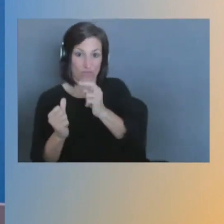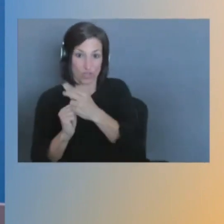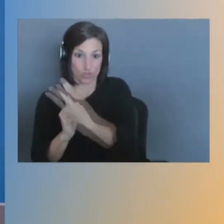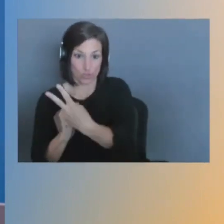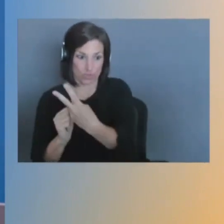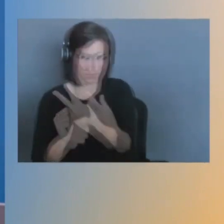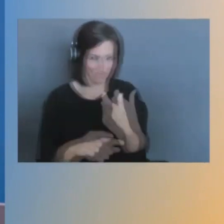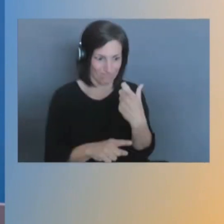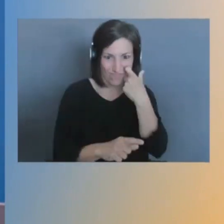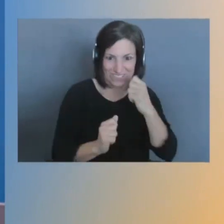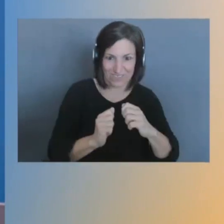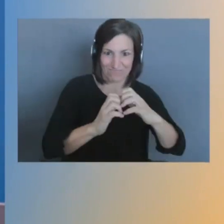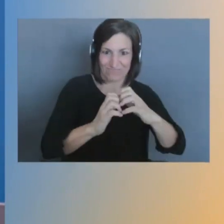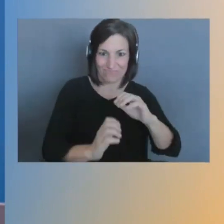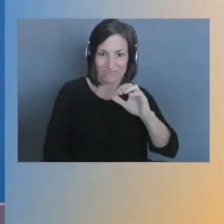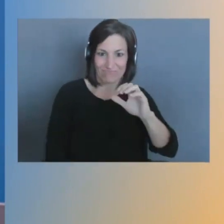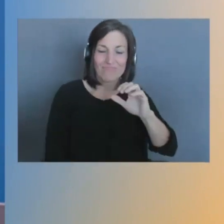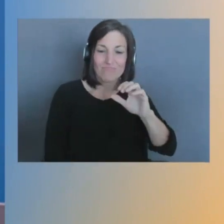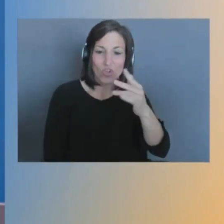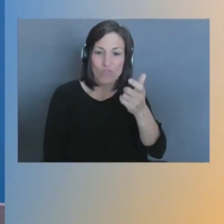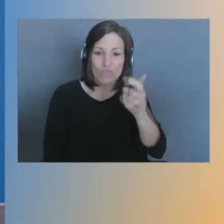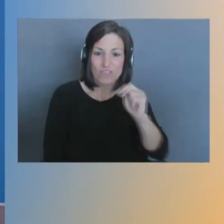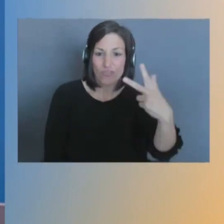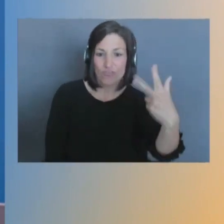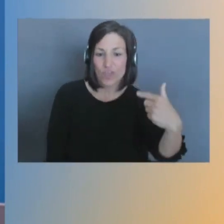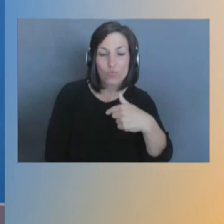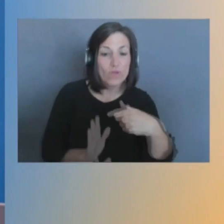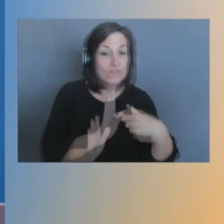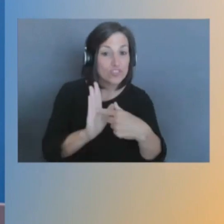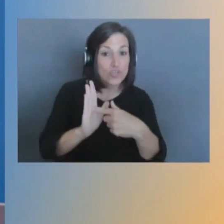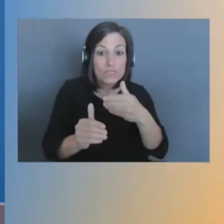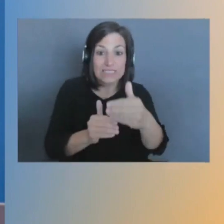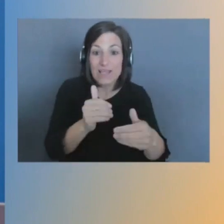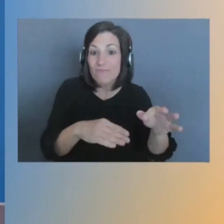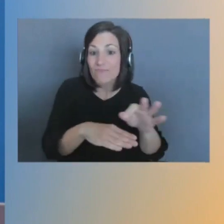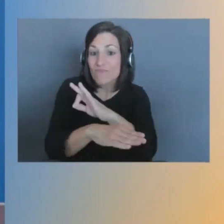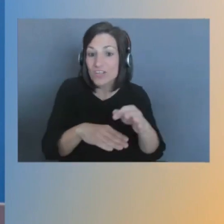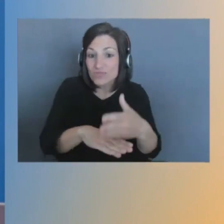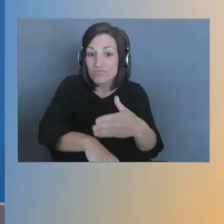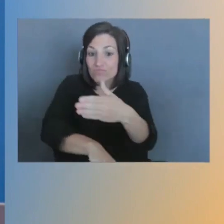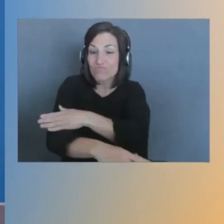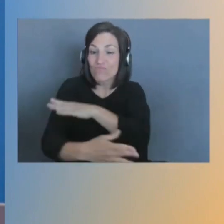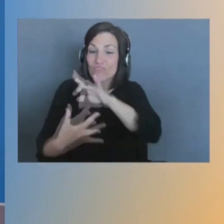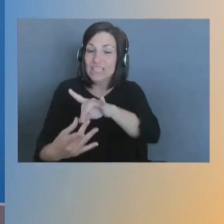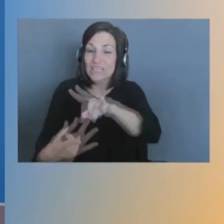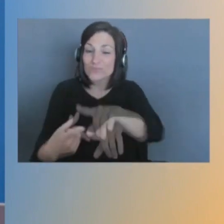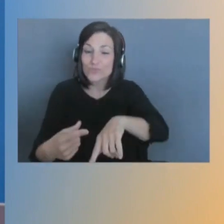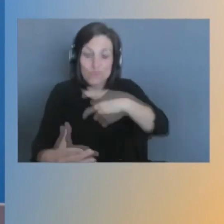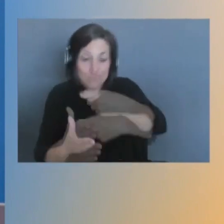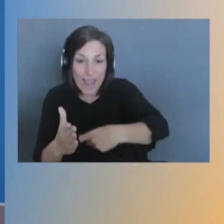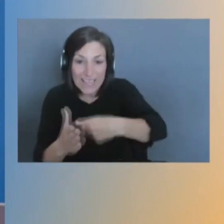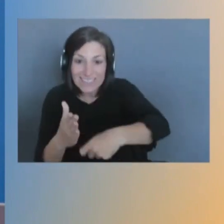we've been able to deliver step function improvements for customers in terms of price, performance, and workloads supported.